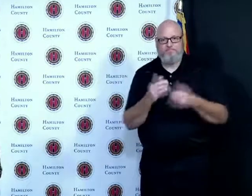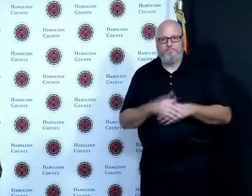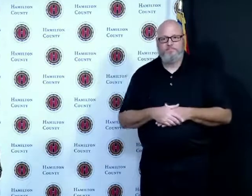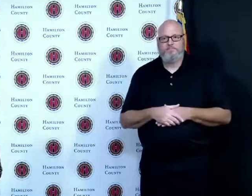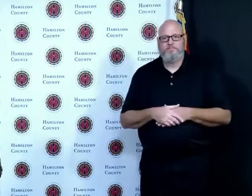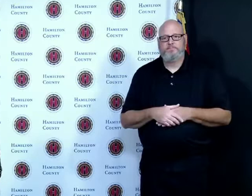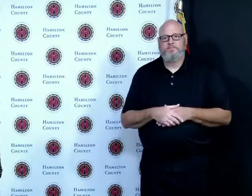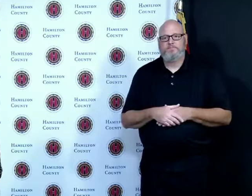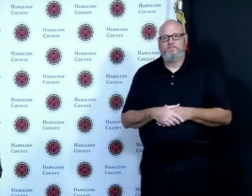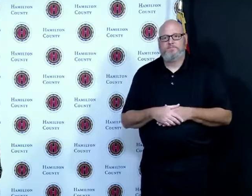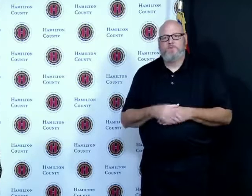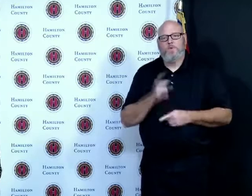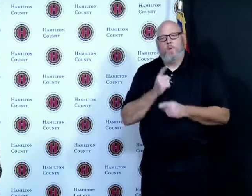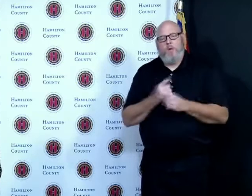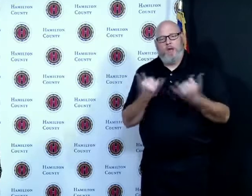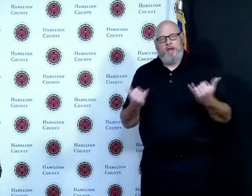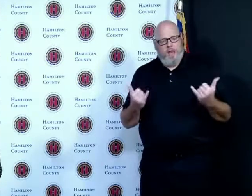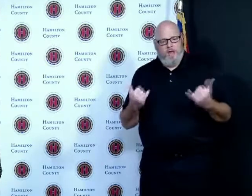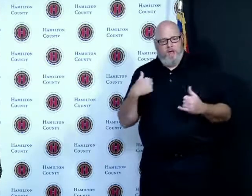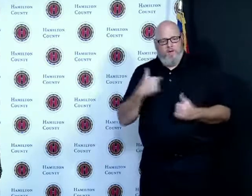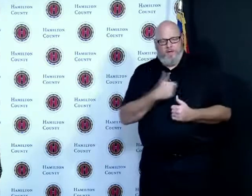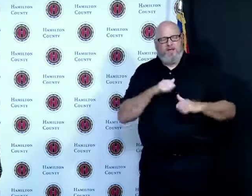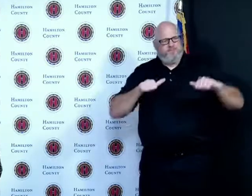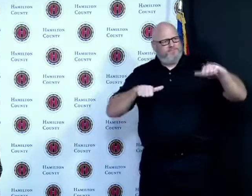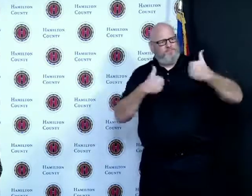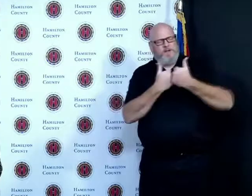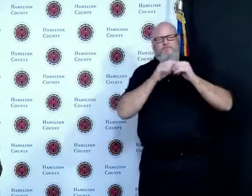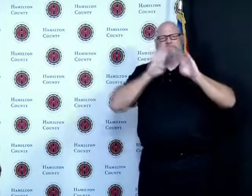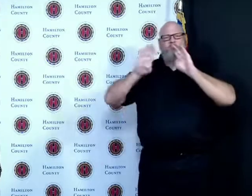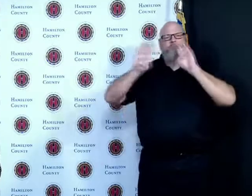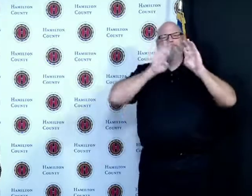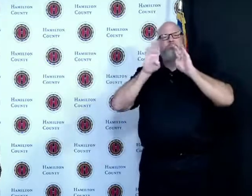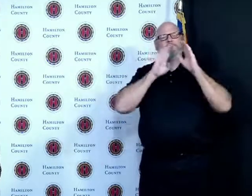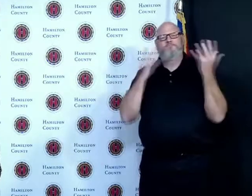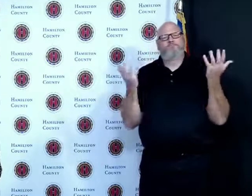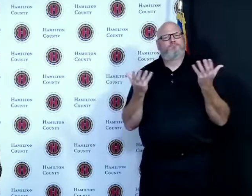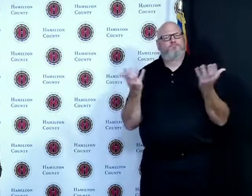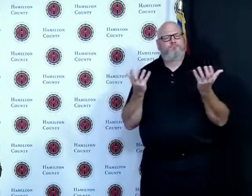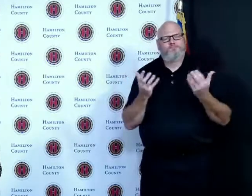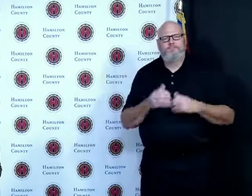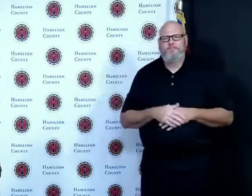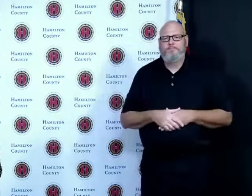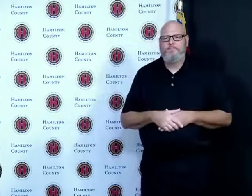we really want to get people vaccinated people really want to get vaccinated we just don't have